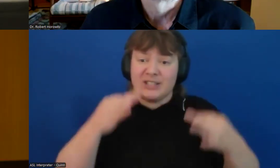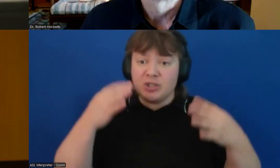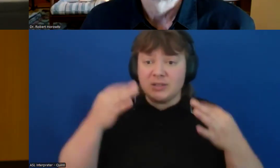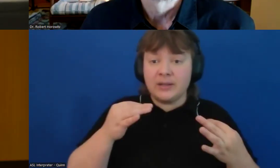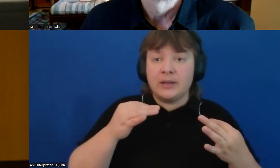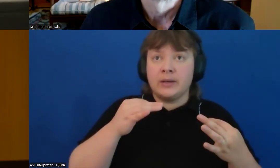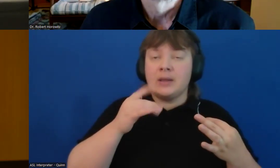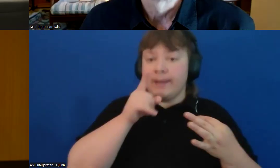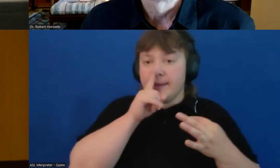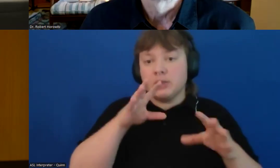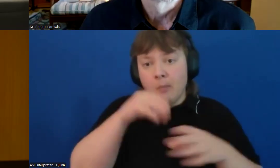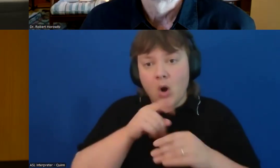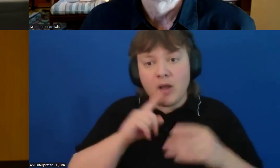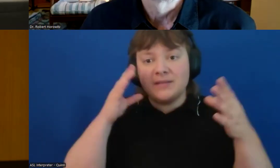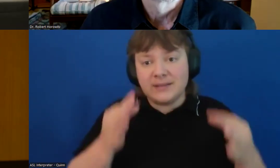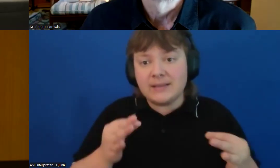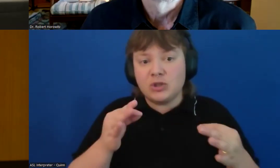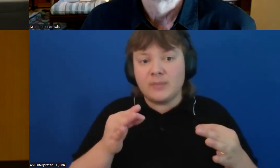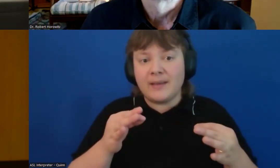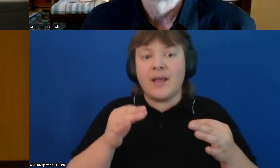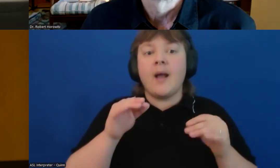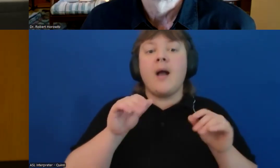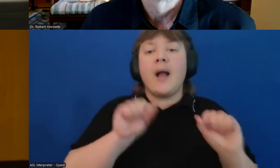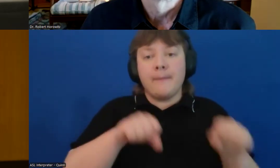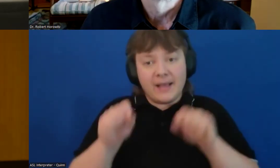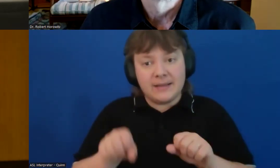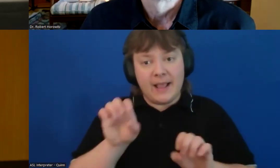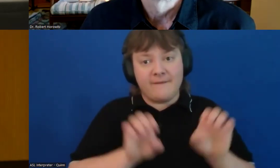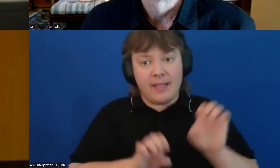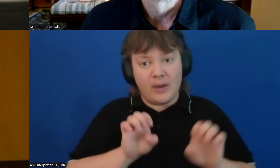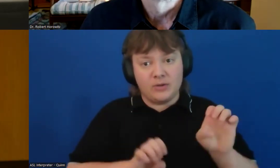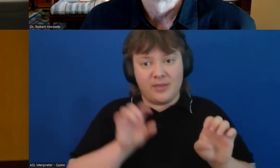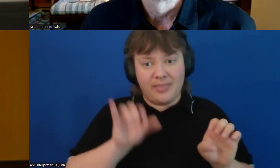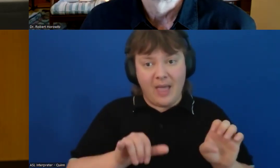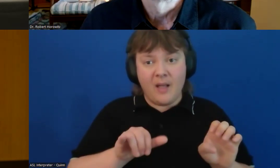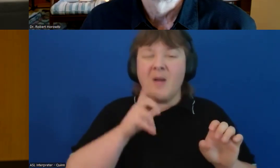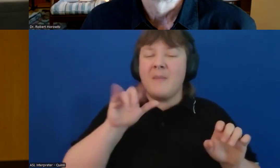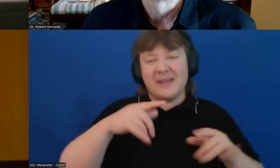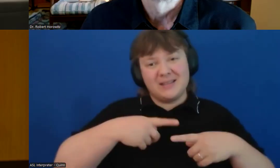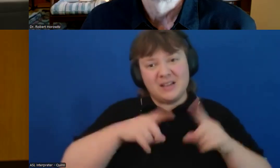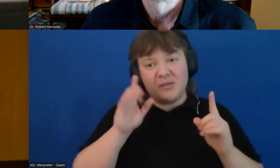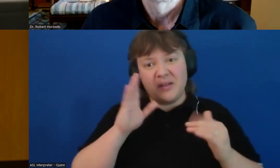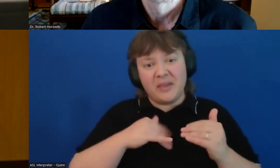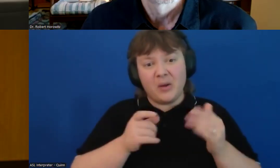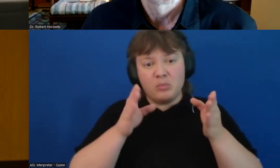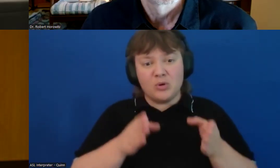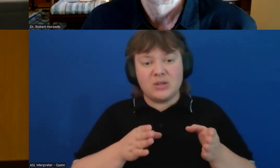decision-m capacity evaluation, right? But that's different from someone who uh has entered the